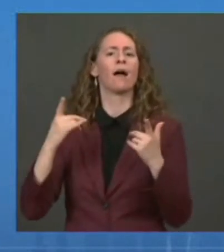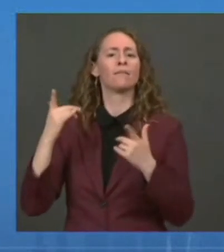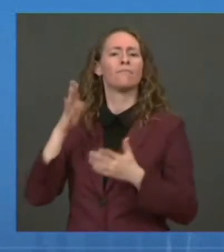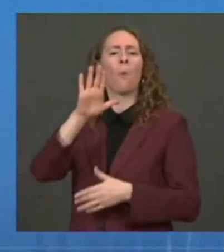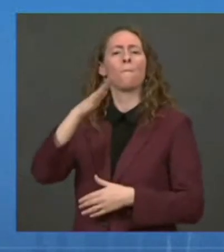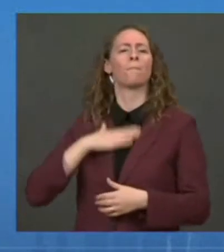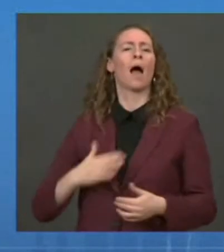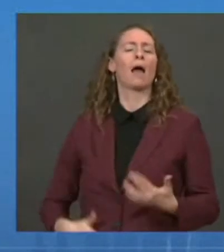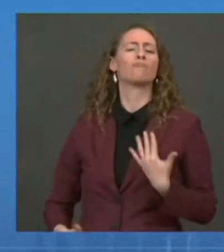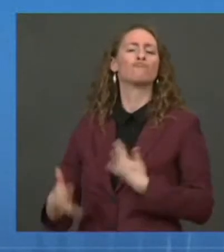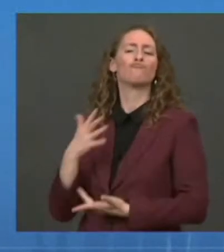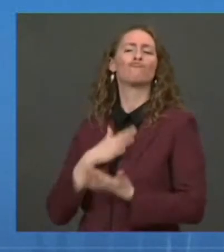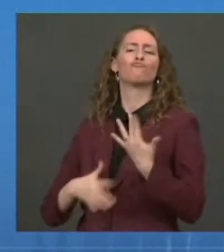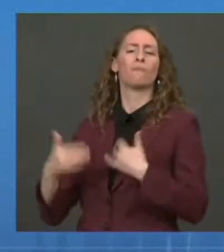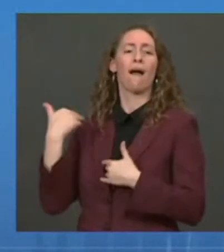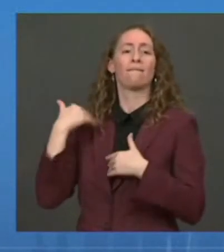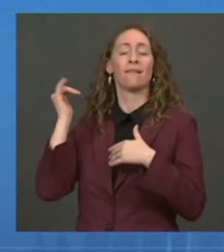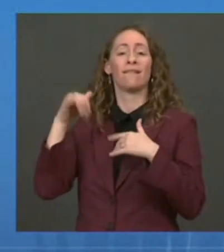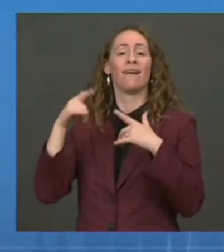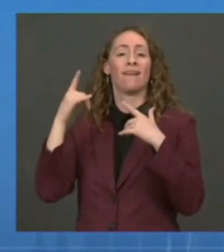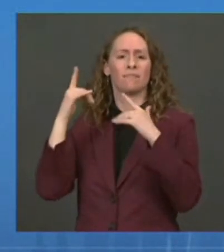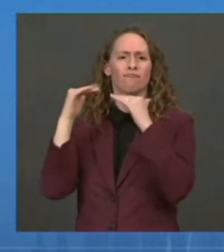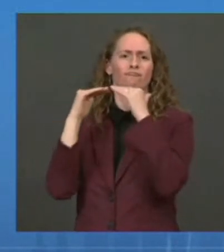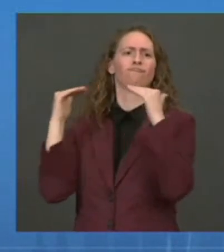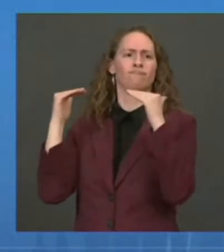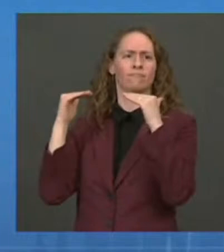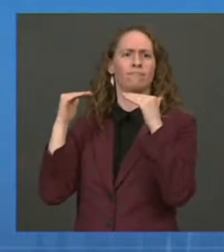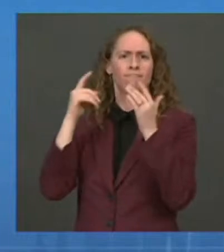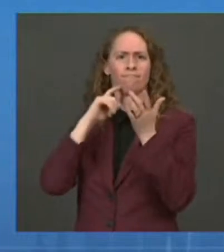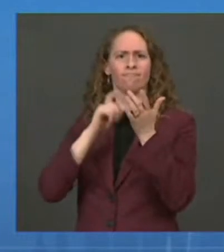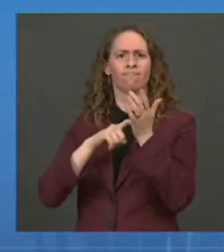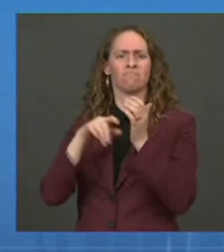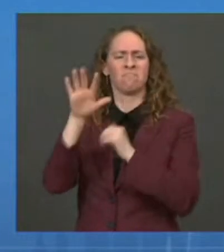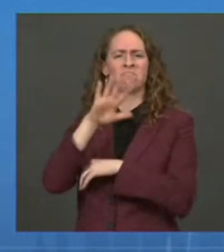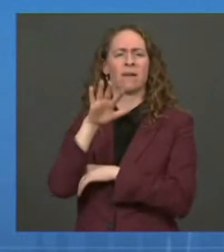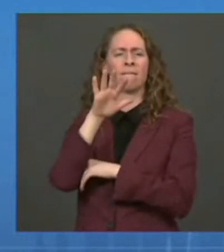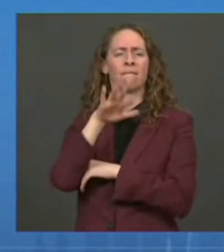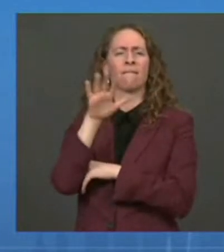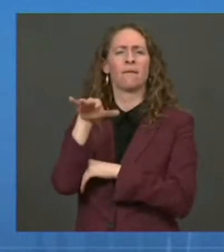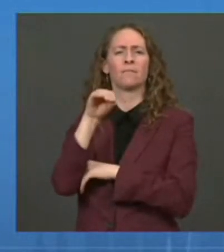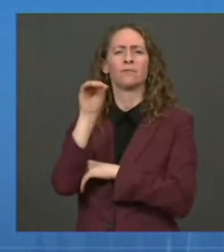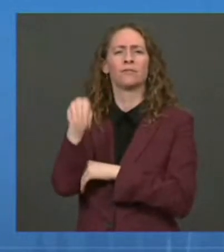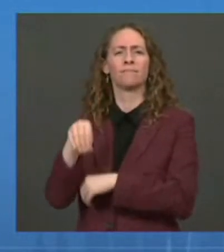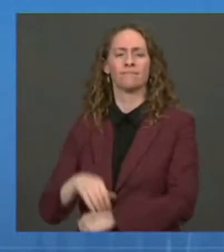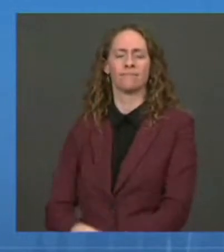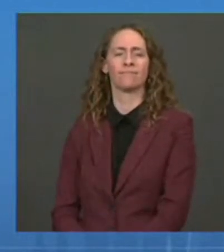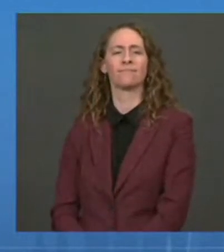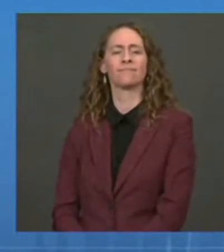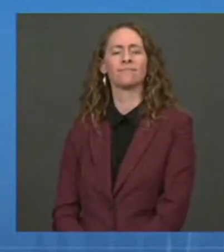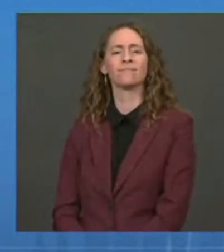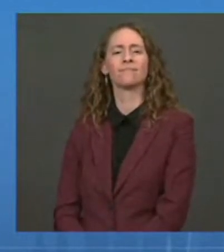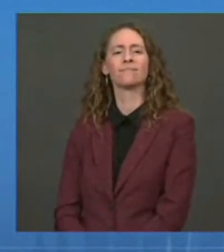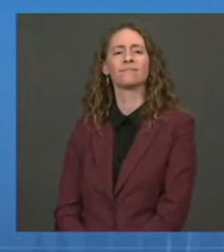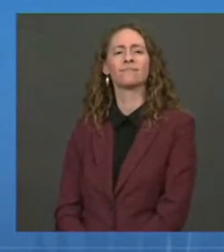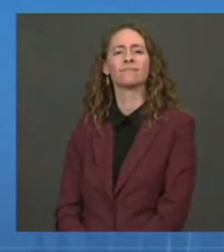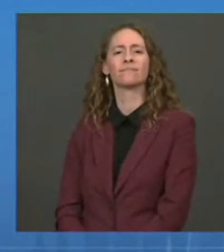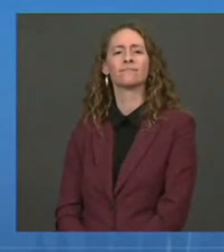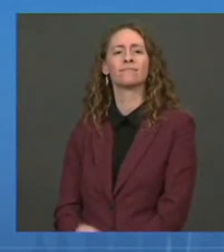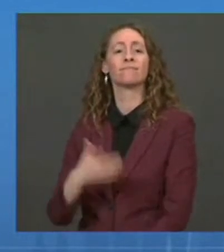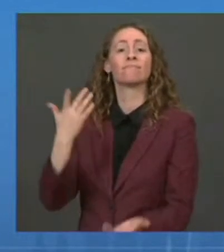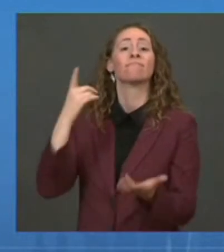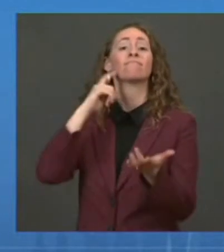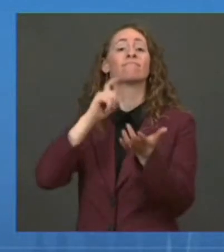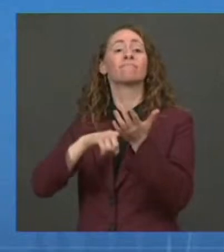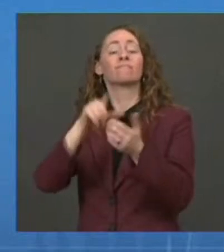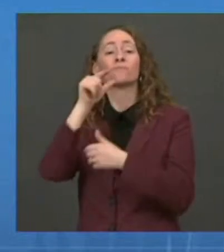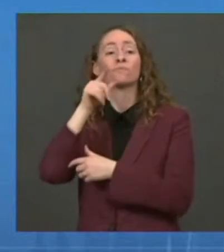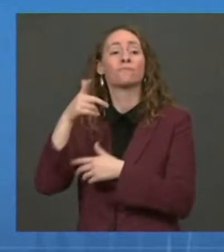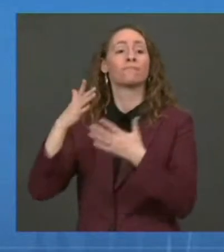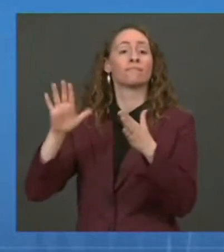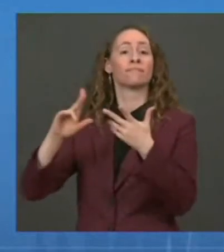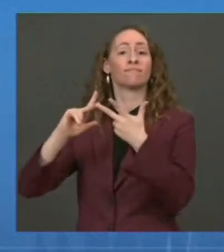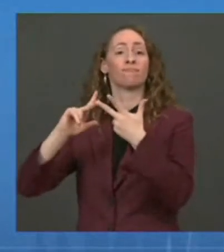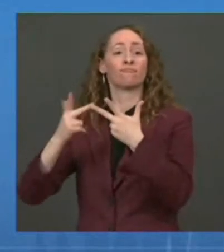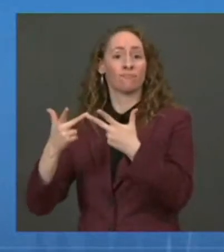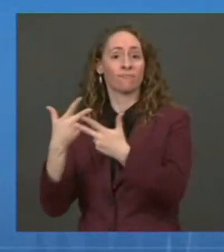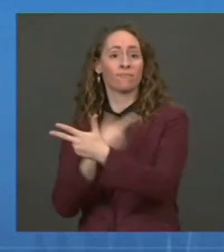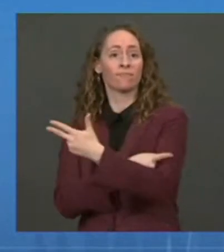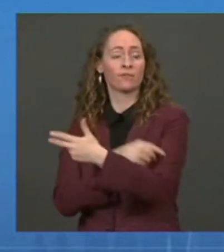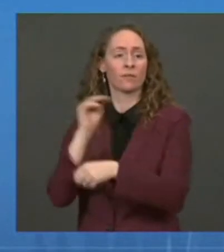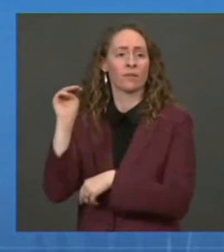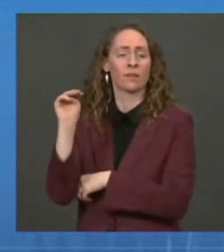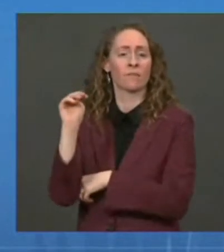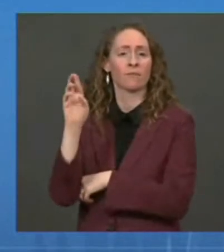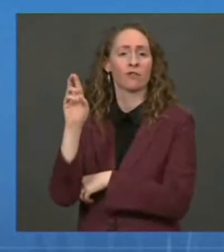OF ANTI BODY IS PRIOR TO THE